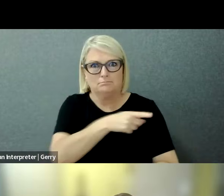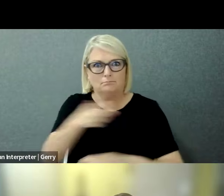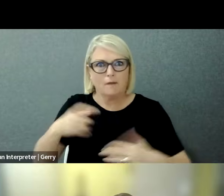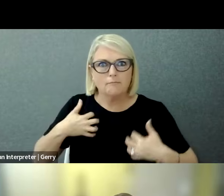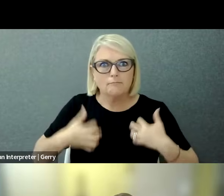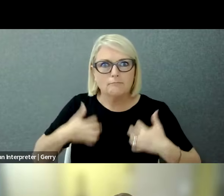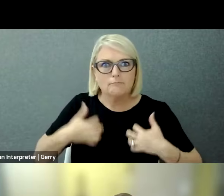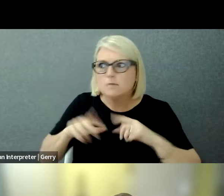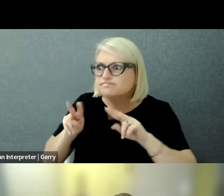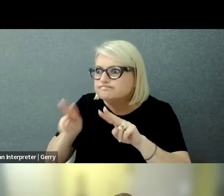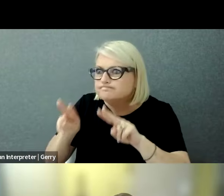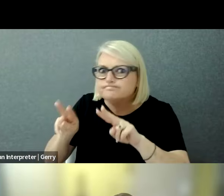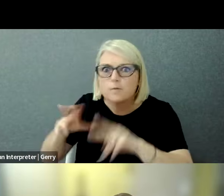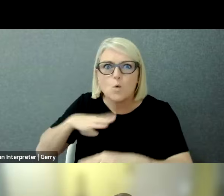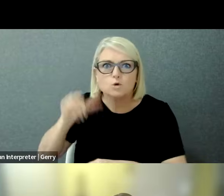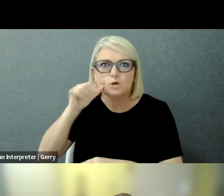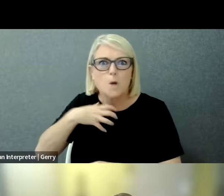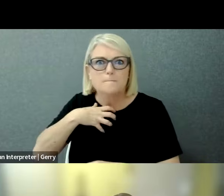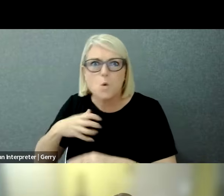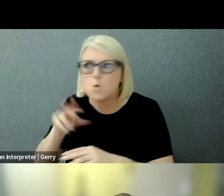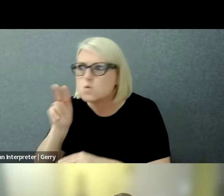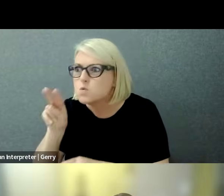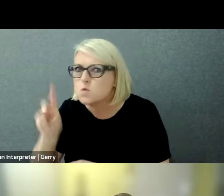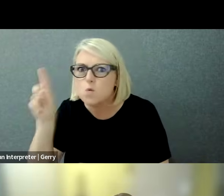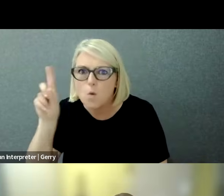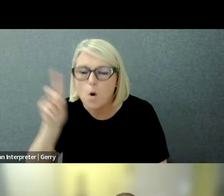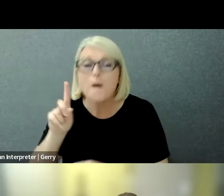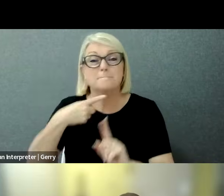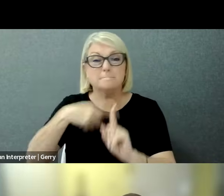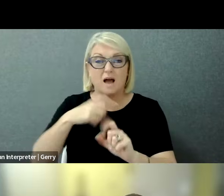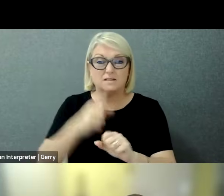the importance of all of us. Making sure that the design of Thriving Kids and the